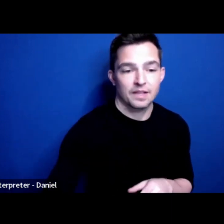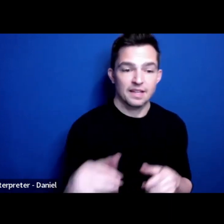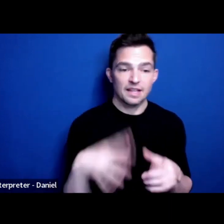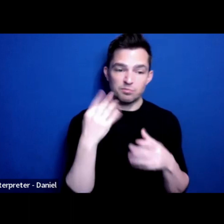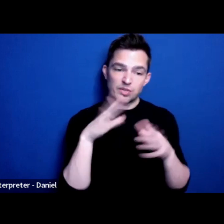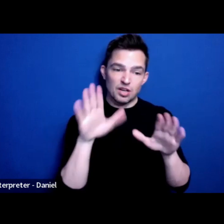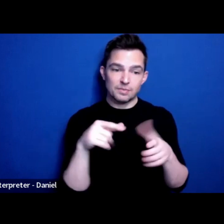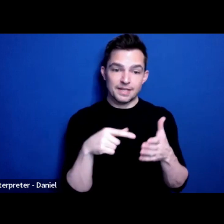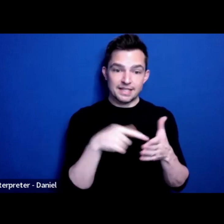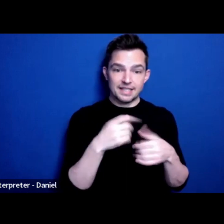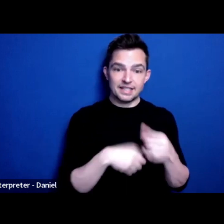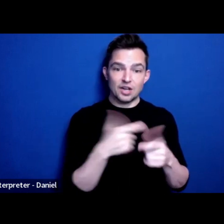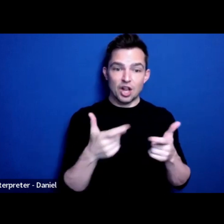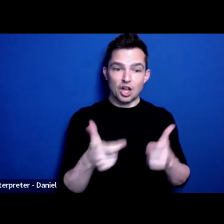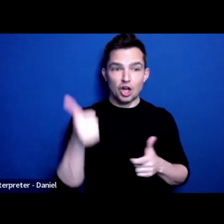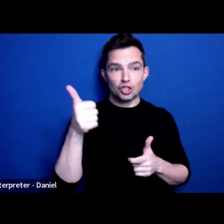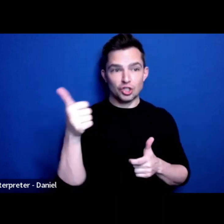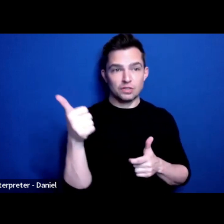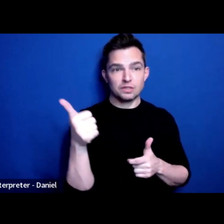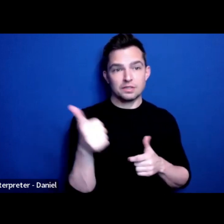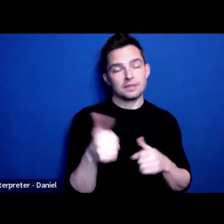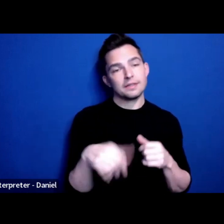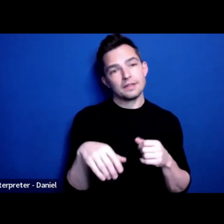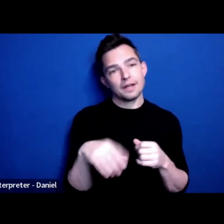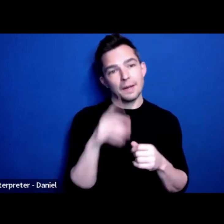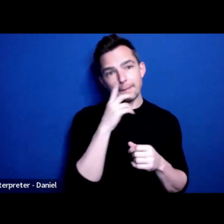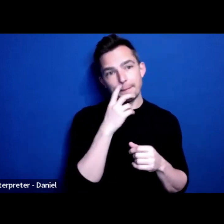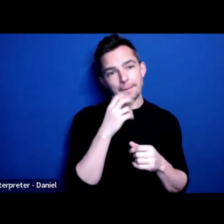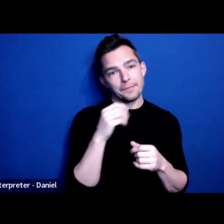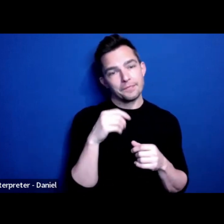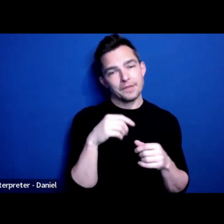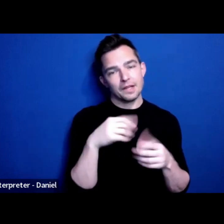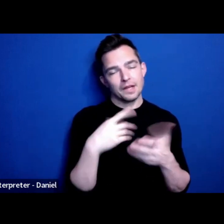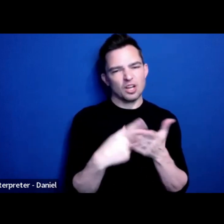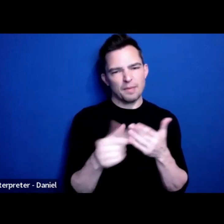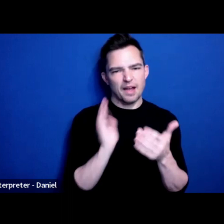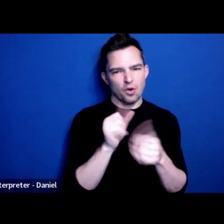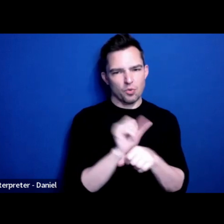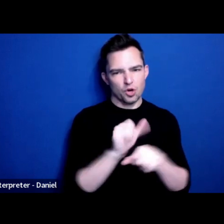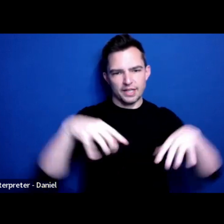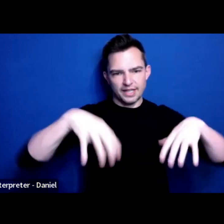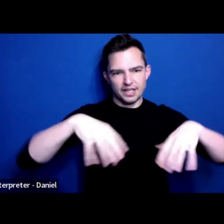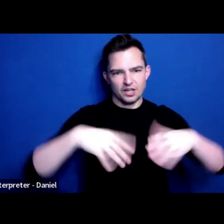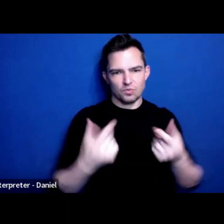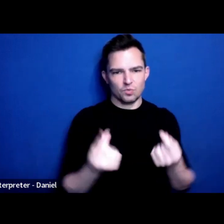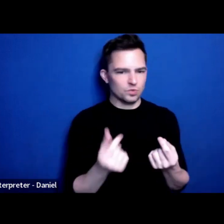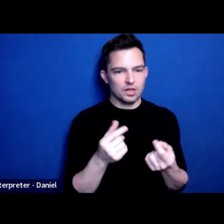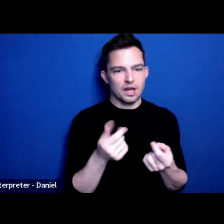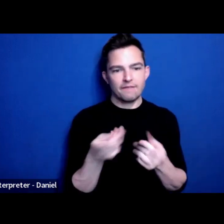even larger. I just want to talk real quickly about our work. What this work is, I've just got a few minutes so I'll be quick